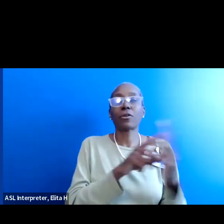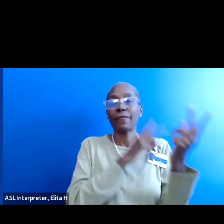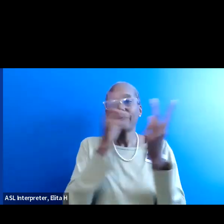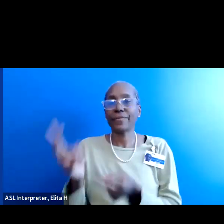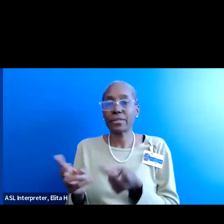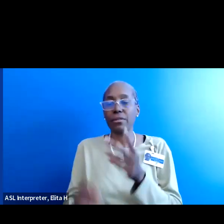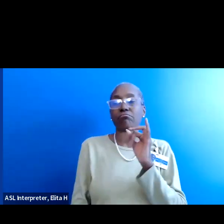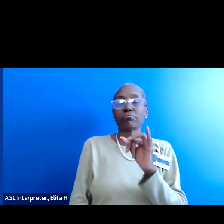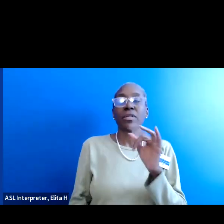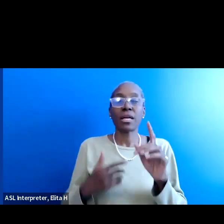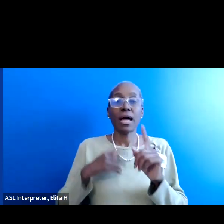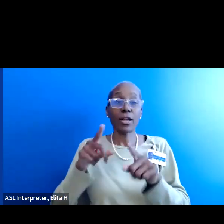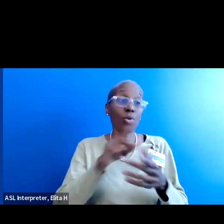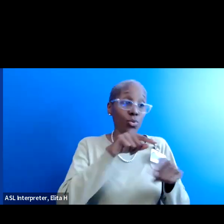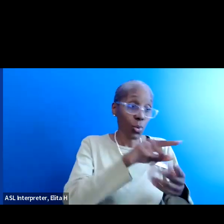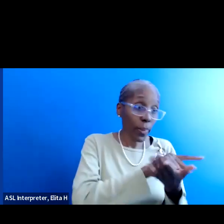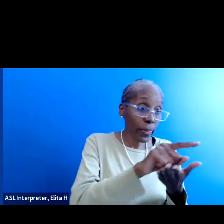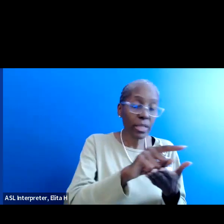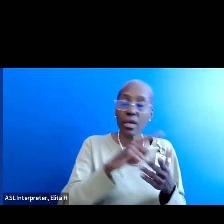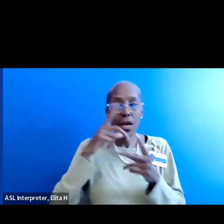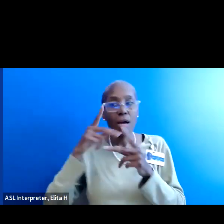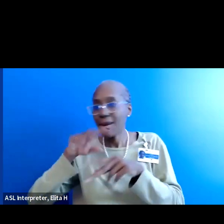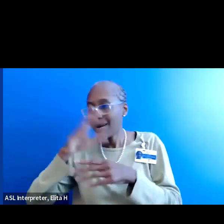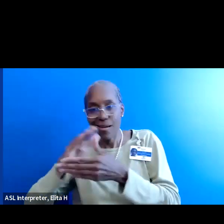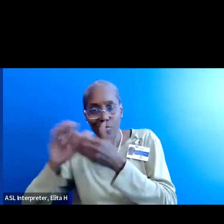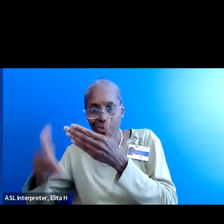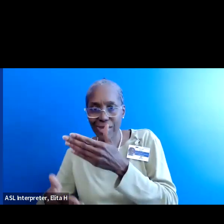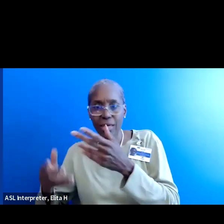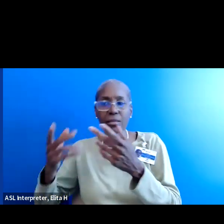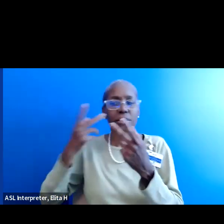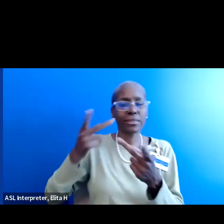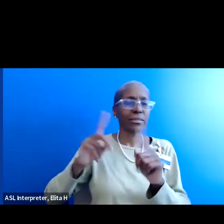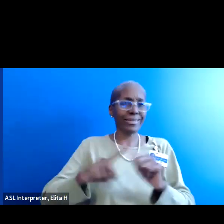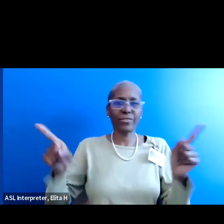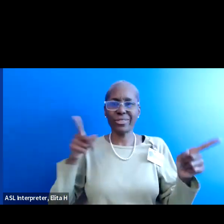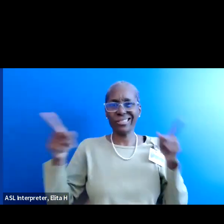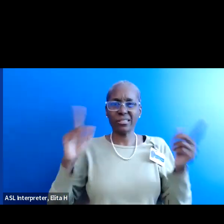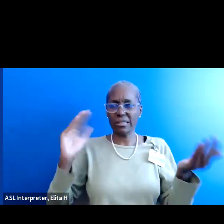Iâ€™d go during the week and I'd also go during the weekend and see if there's a big difference in the care being provided.